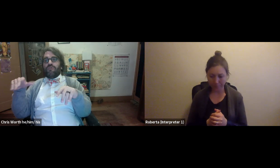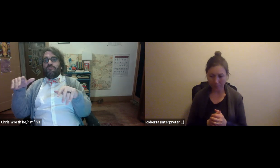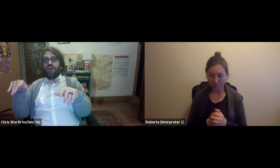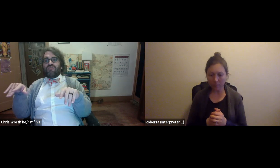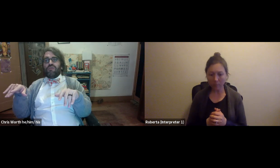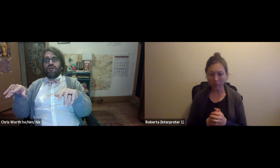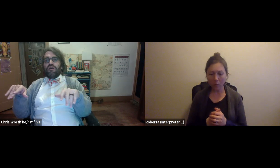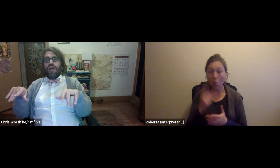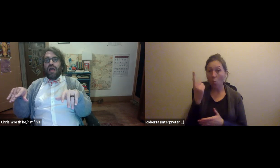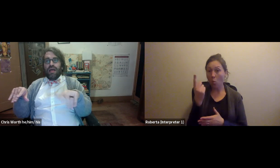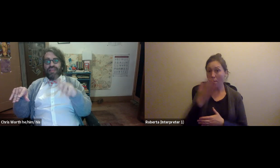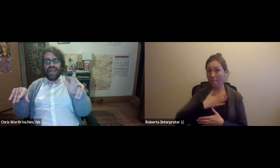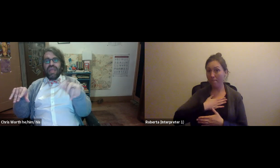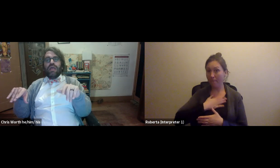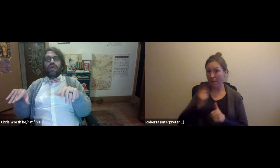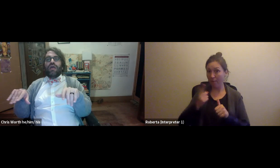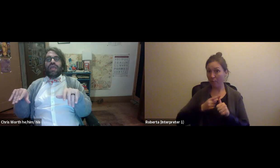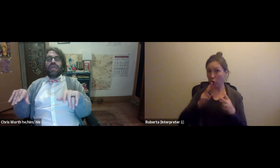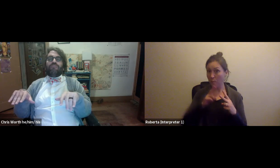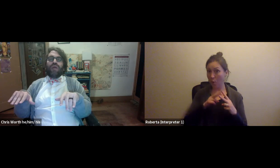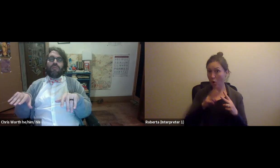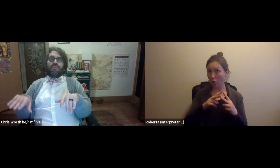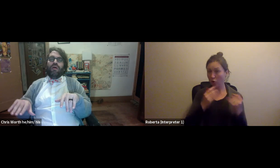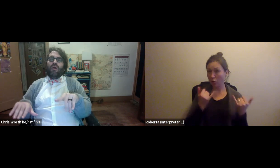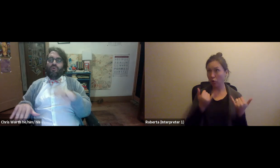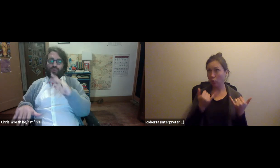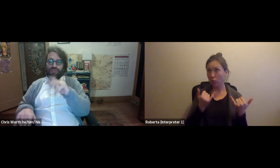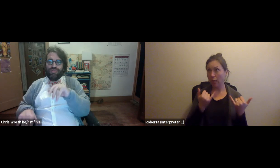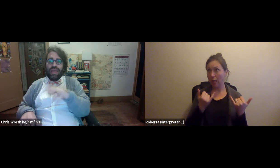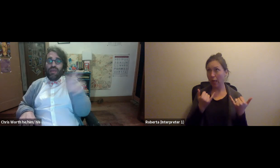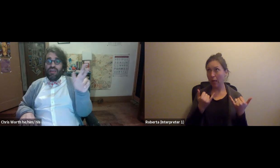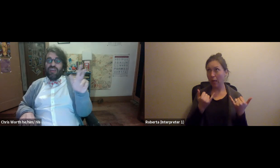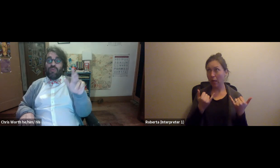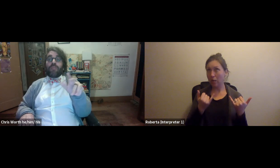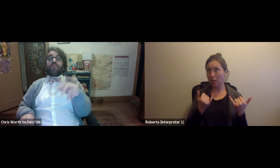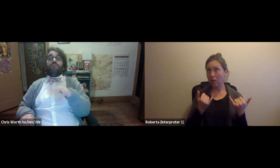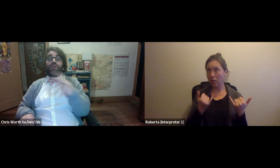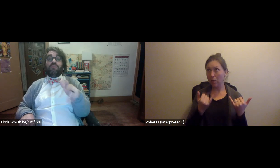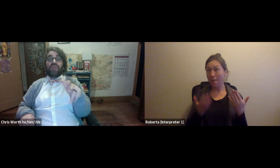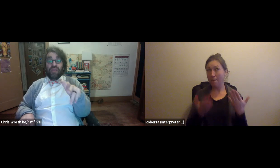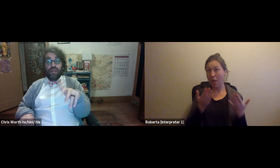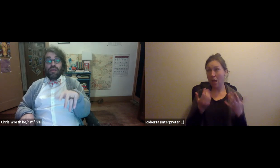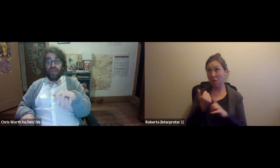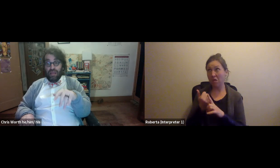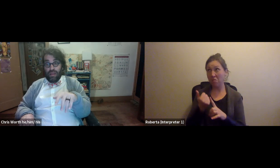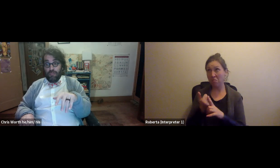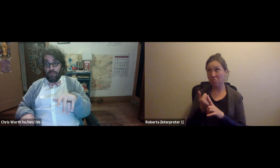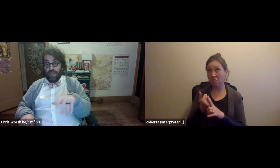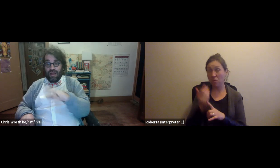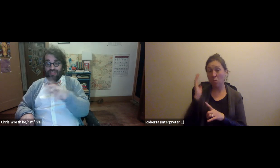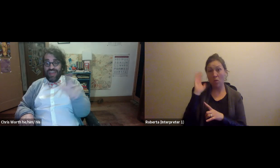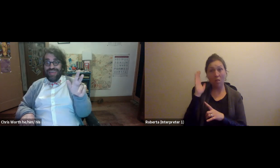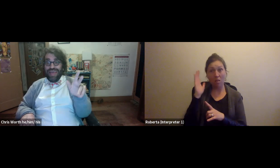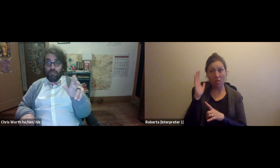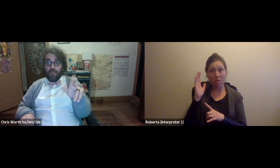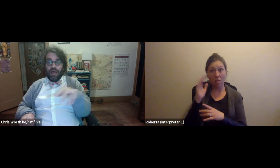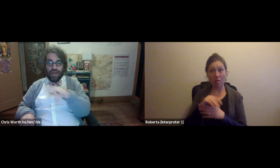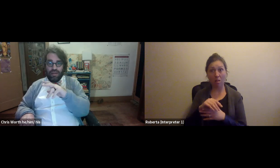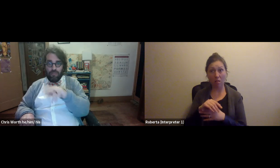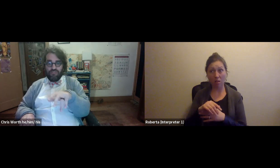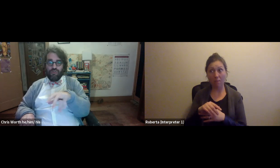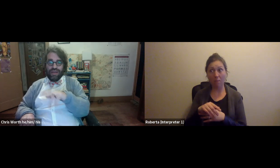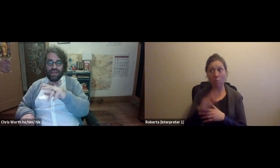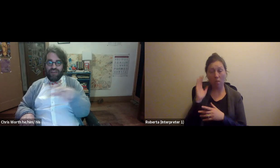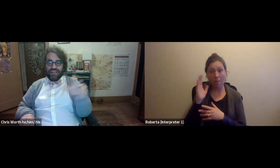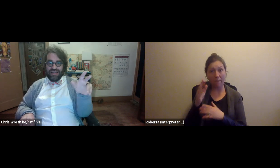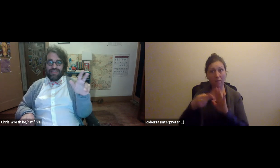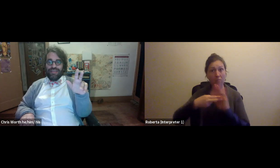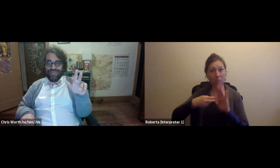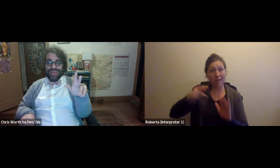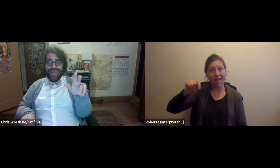was, today he probably, or they probably would be a they/them, a person who identifies as they/them